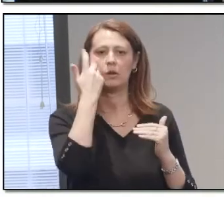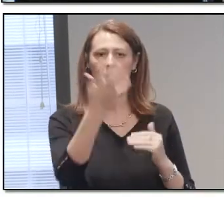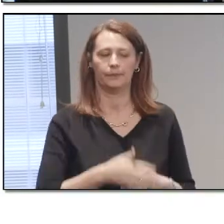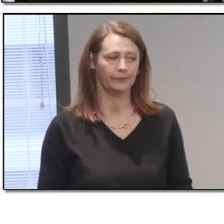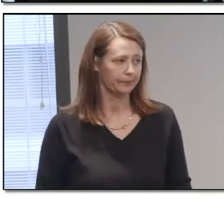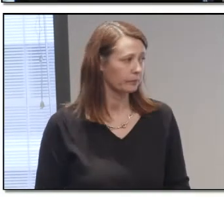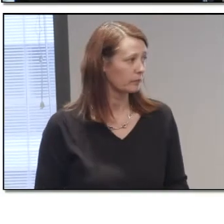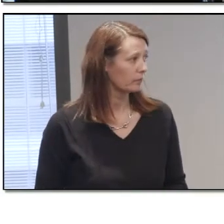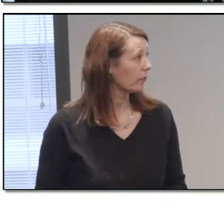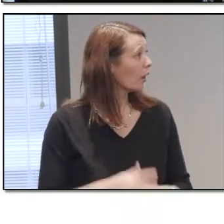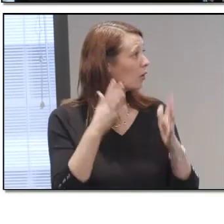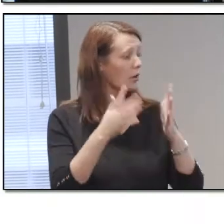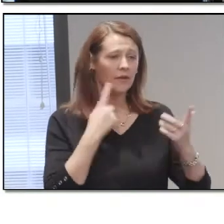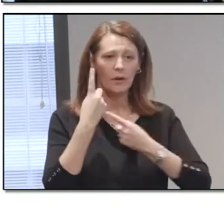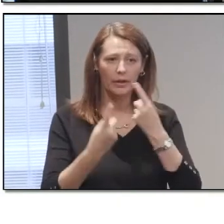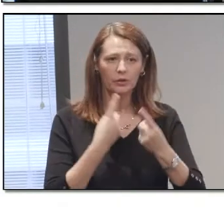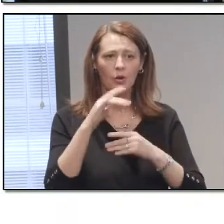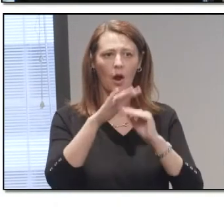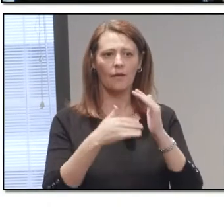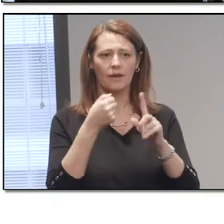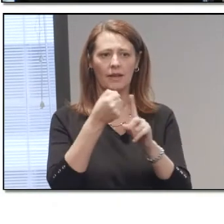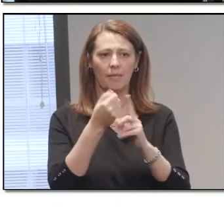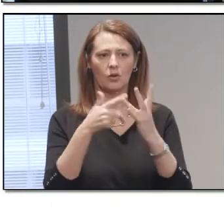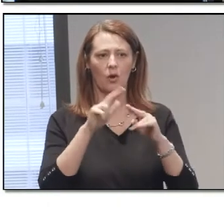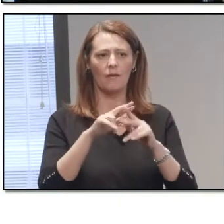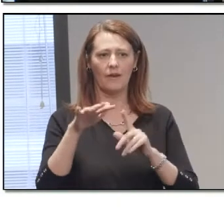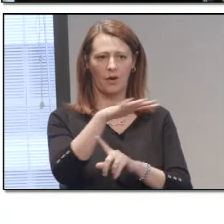There's lots of information about impacts of environmental exposures and I hope what I m